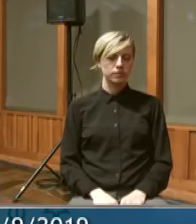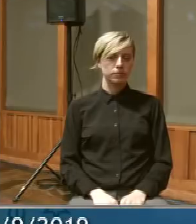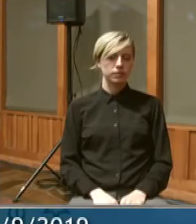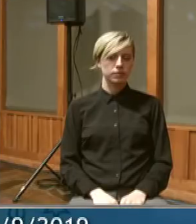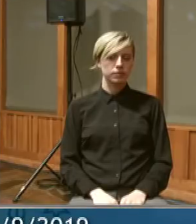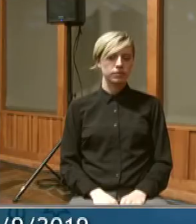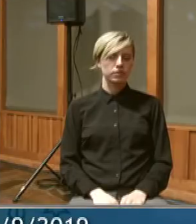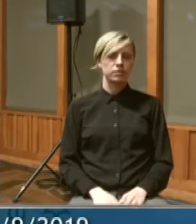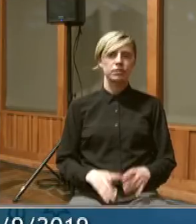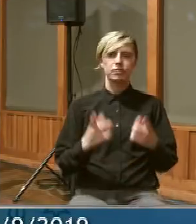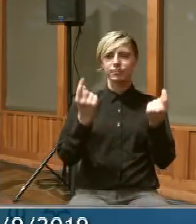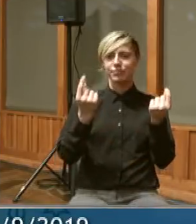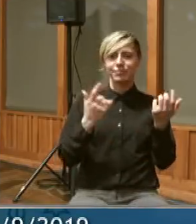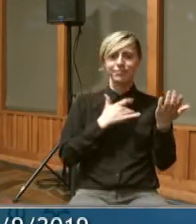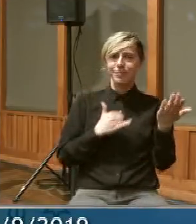ALL.